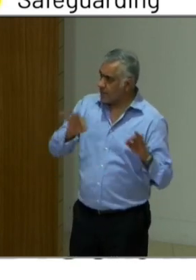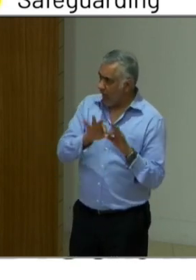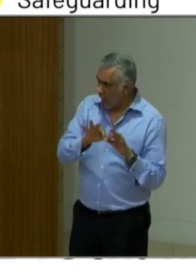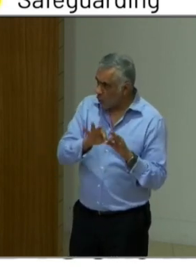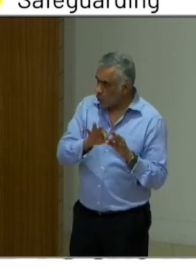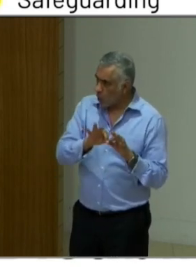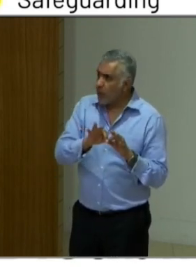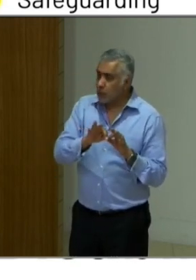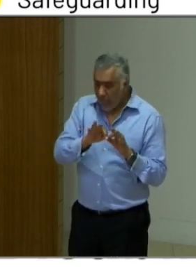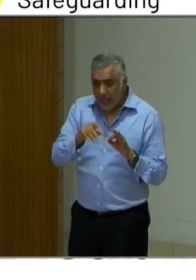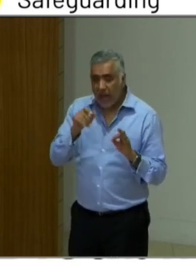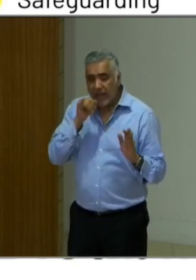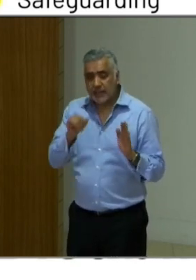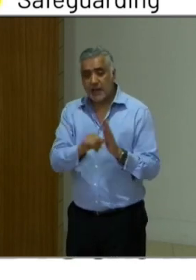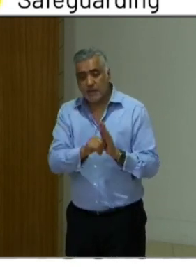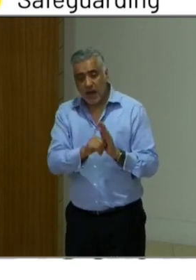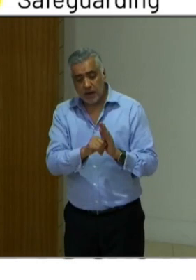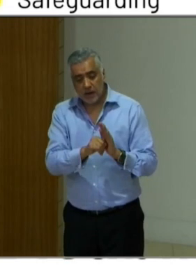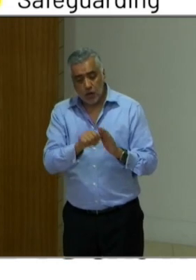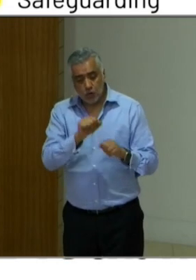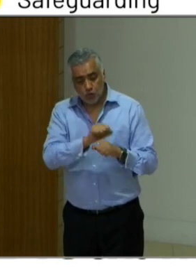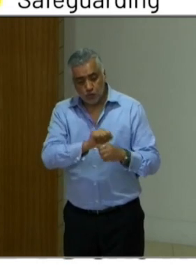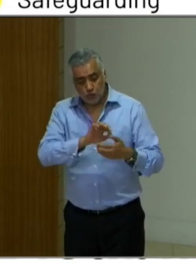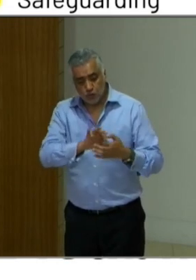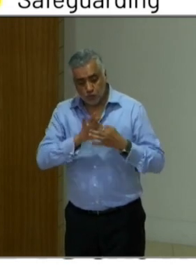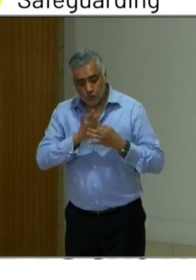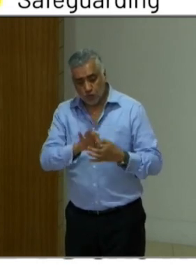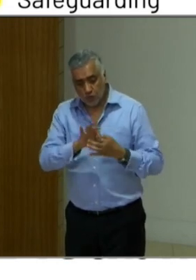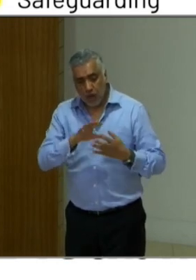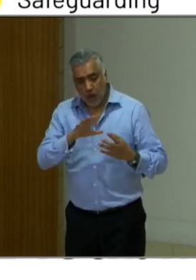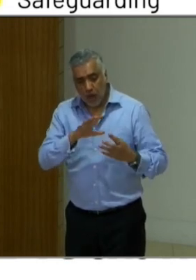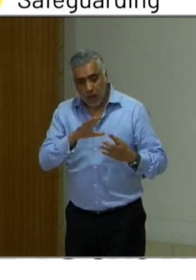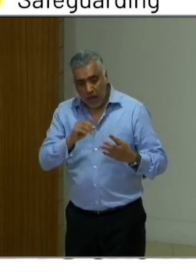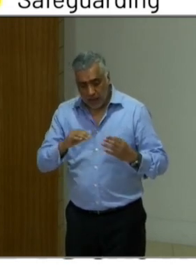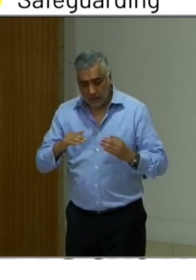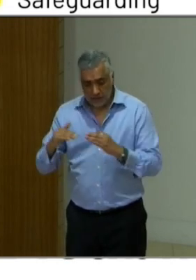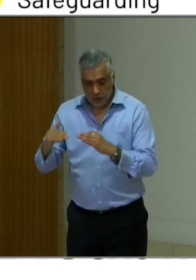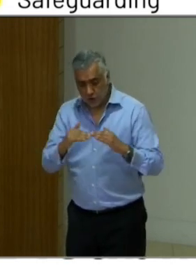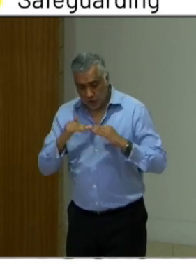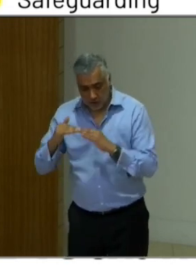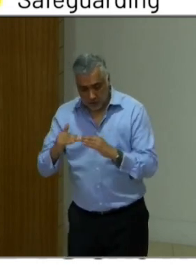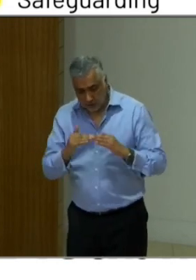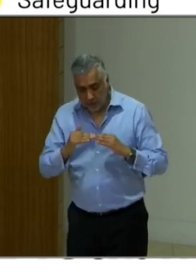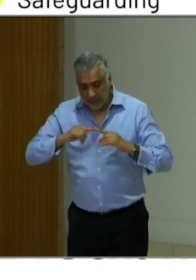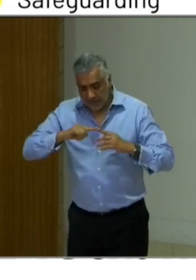identify and correct wrongdoings and injustices in the different sectors of